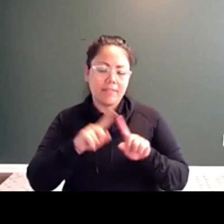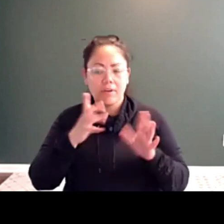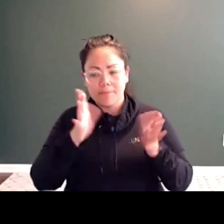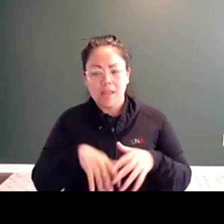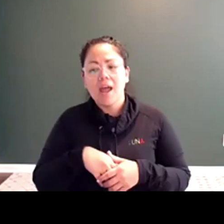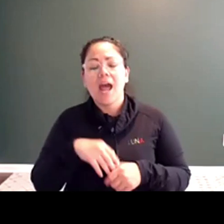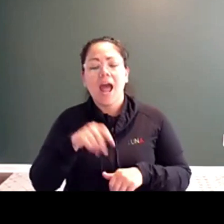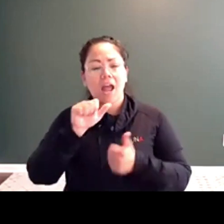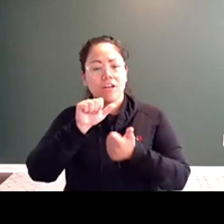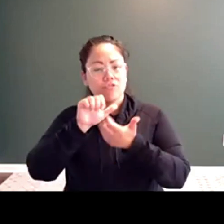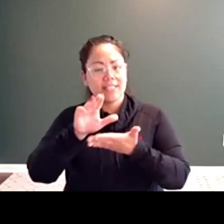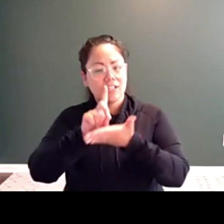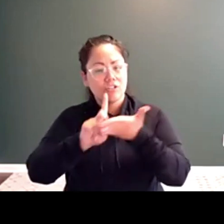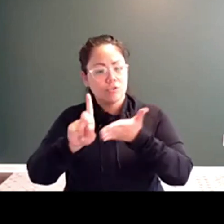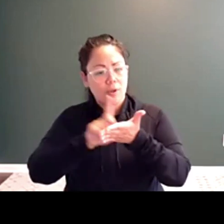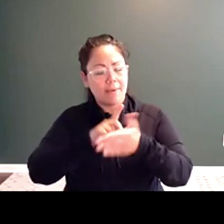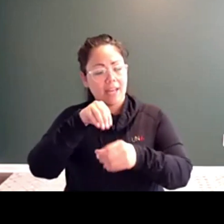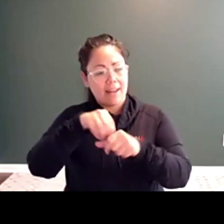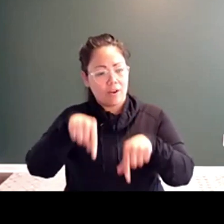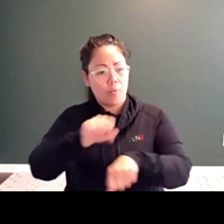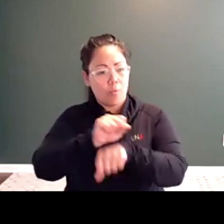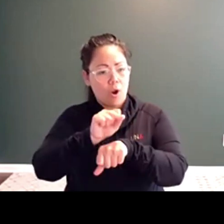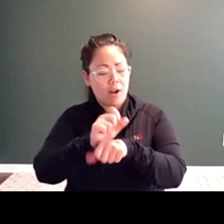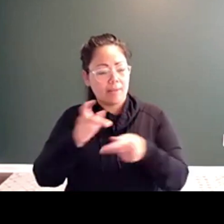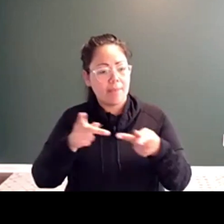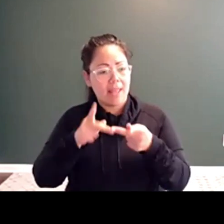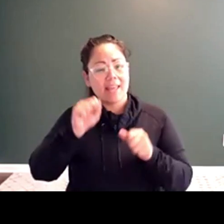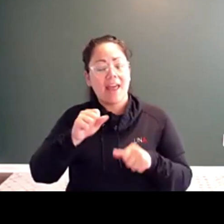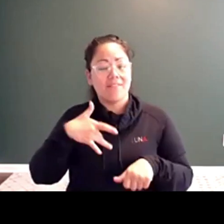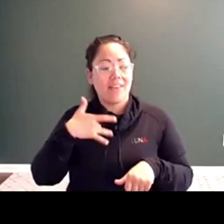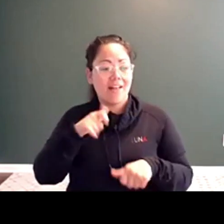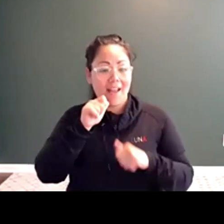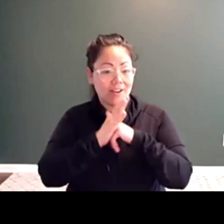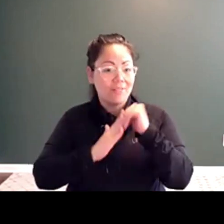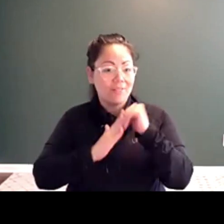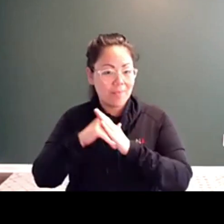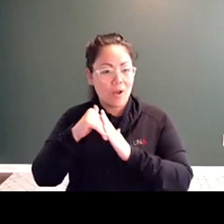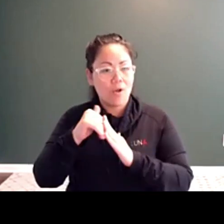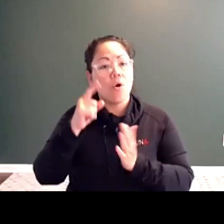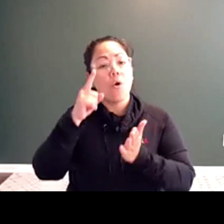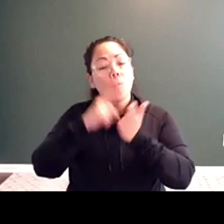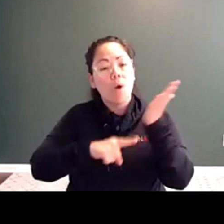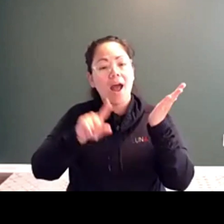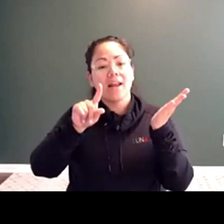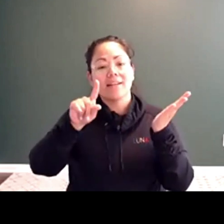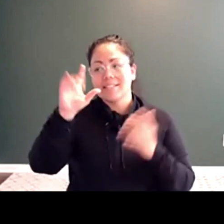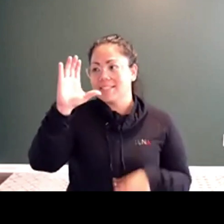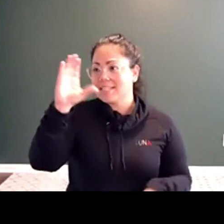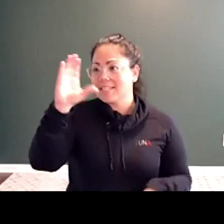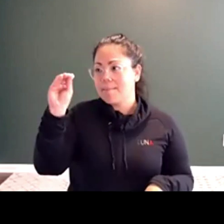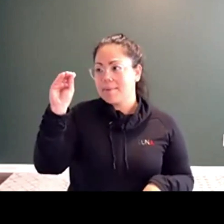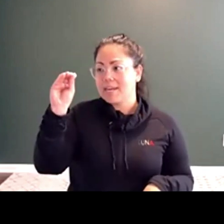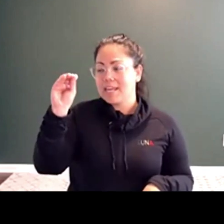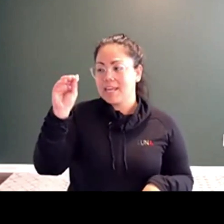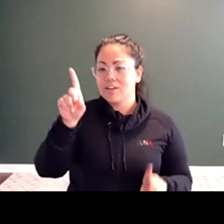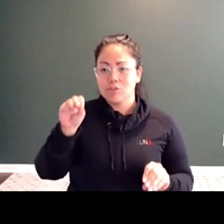Addressing discrimination in the workplace can be an uncomfortable topic. What does the company do when they experience pushback